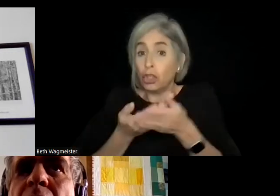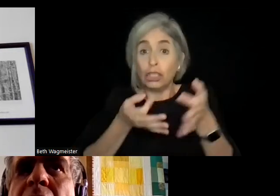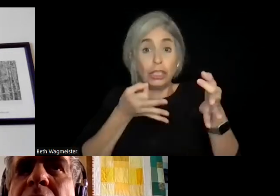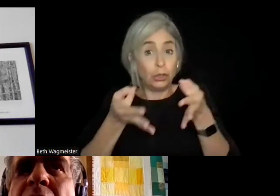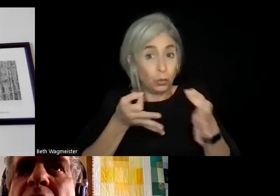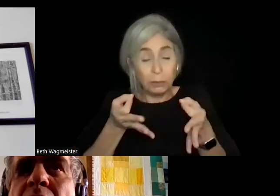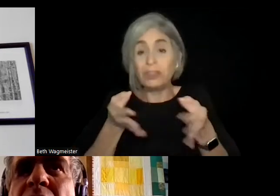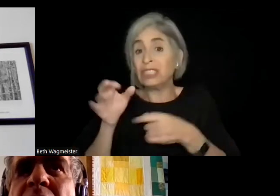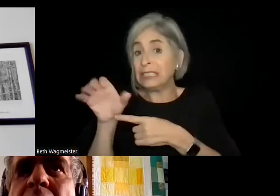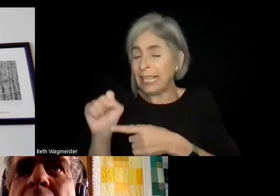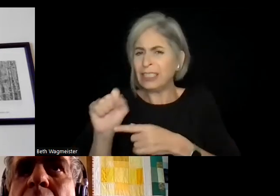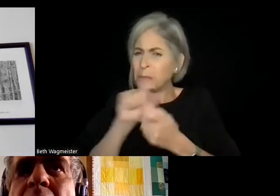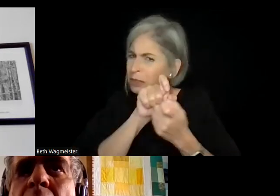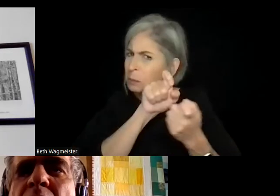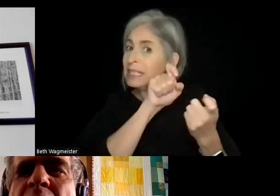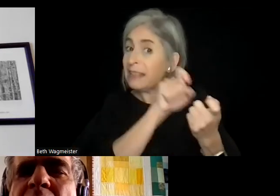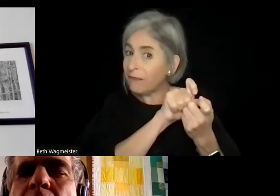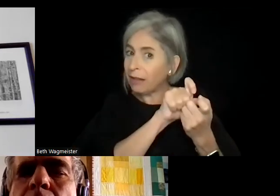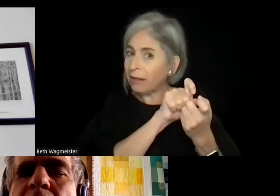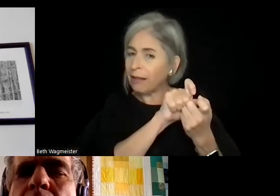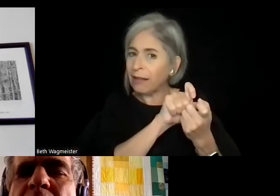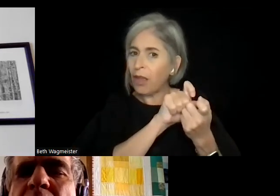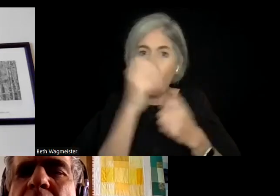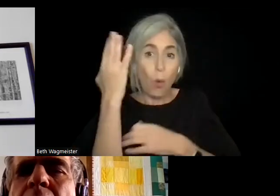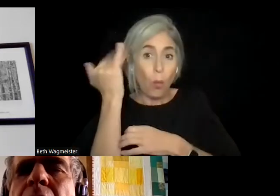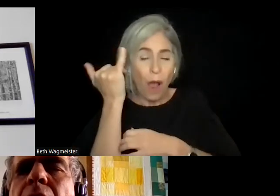or a radio button versus, you know, these are